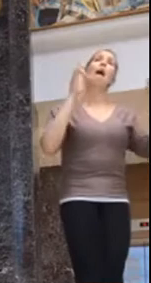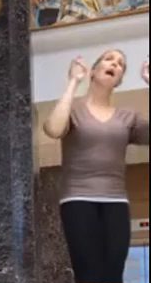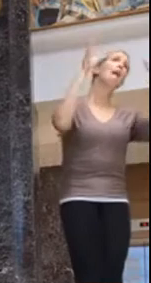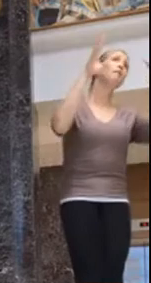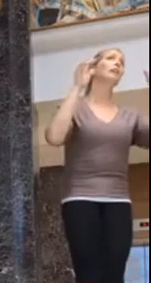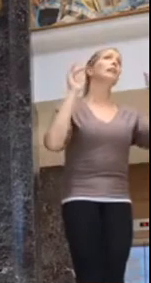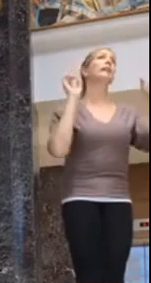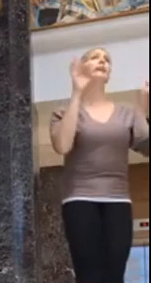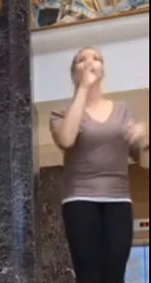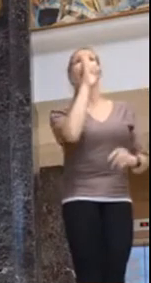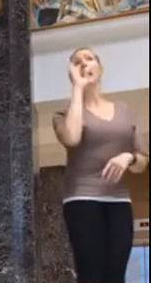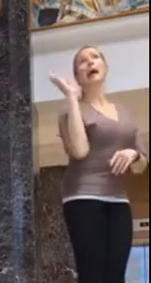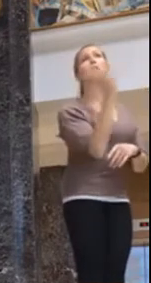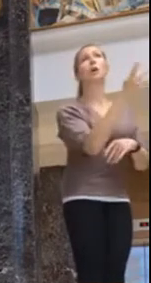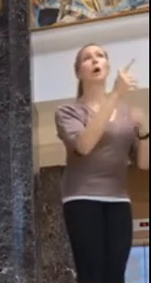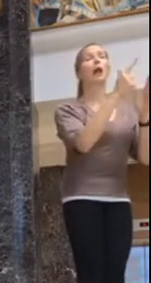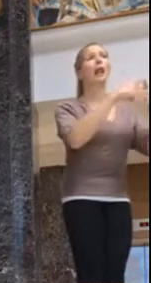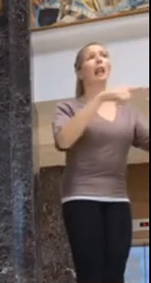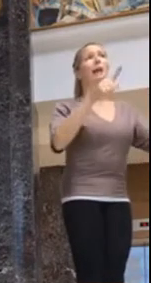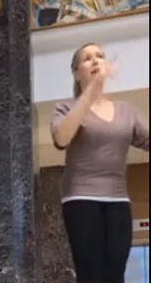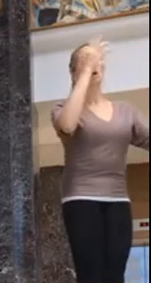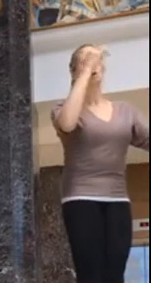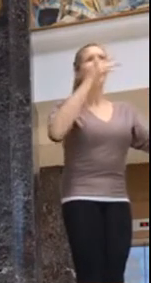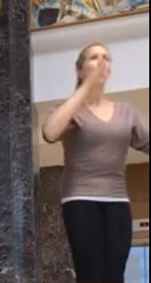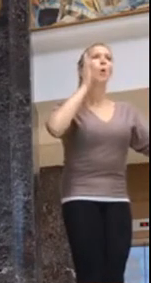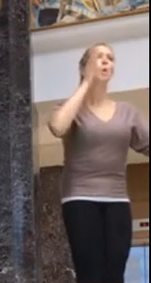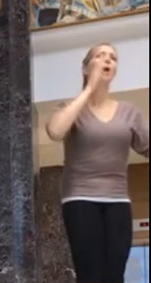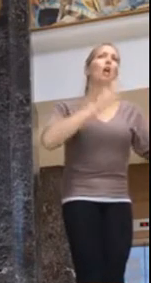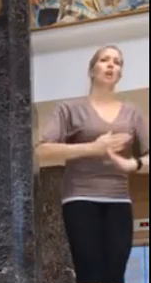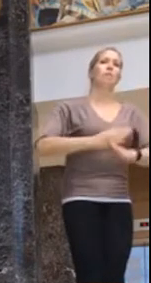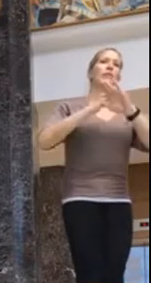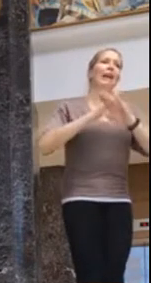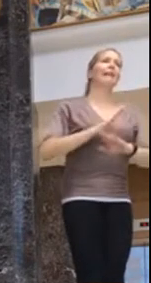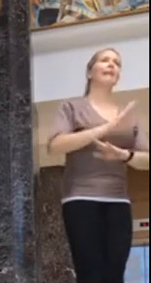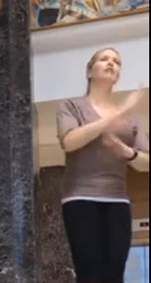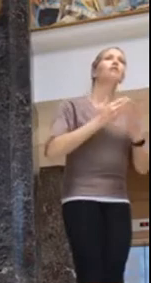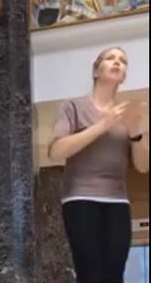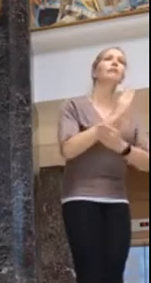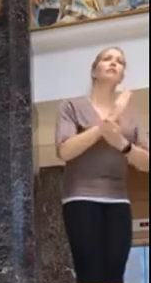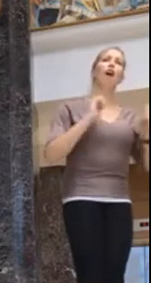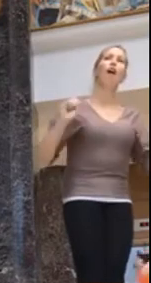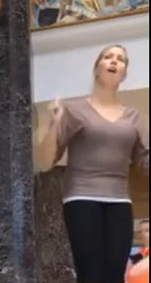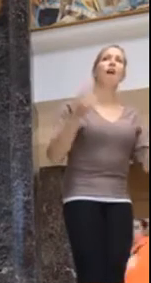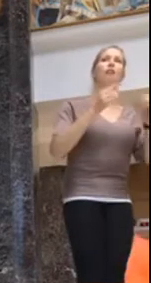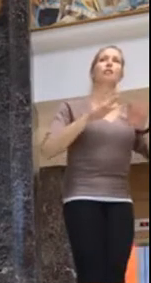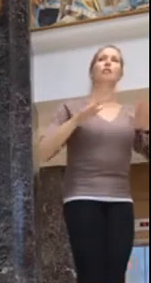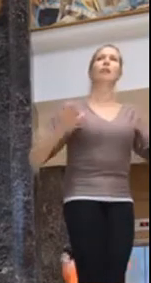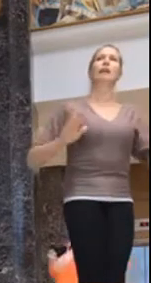the urgency to protect our children's right to equitable education and language acquisition.